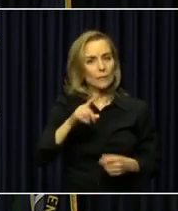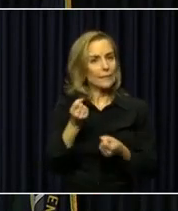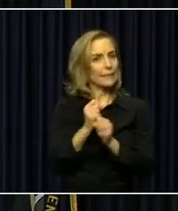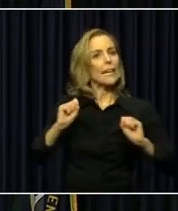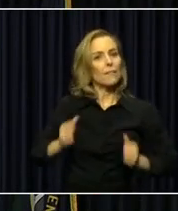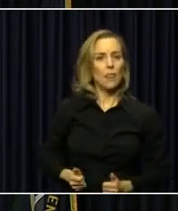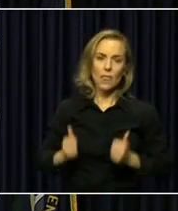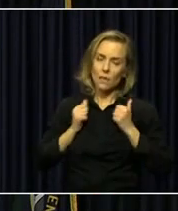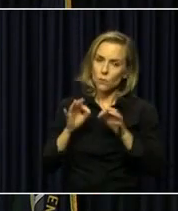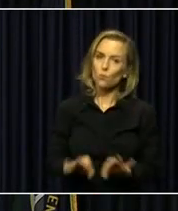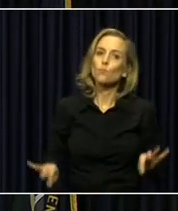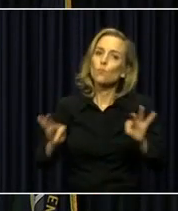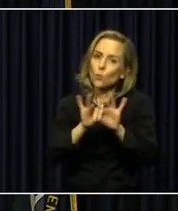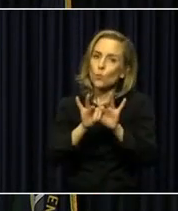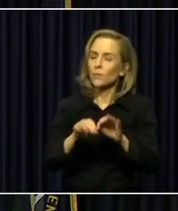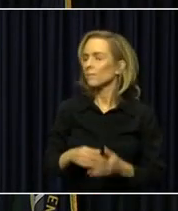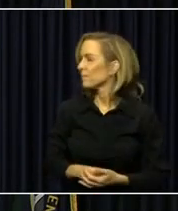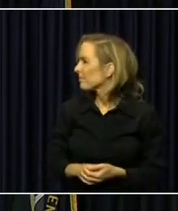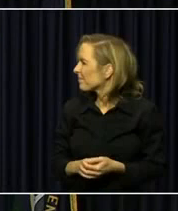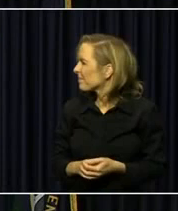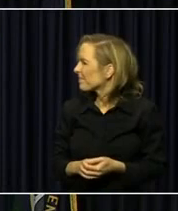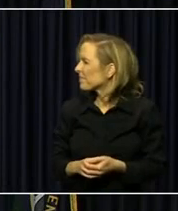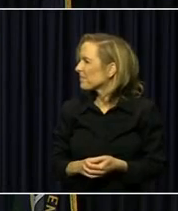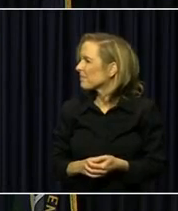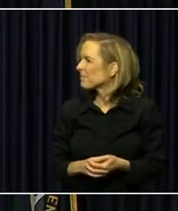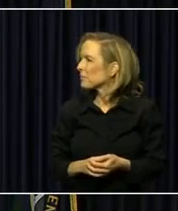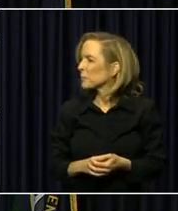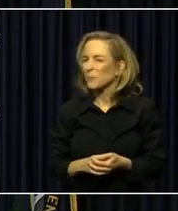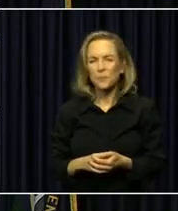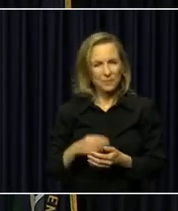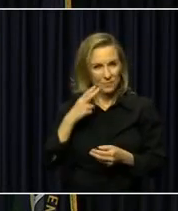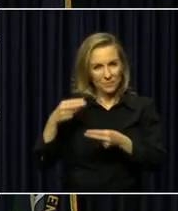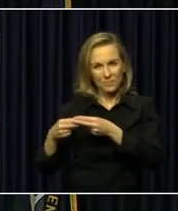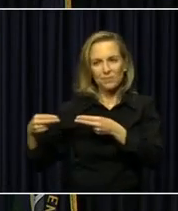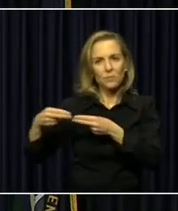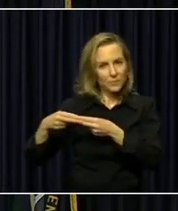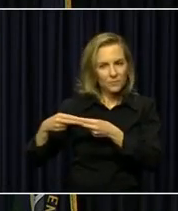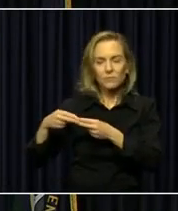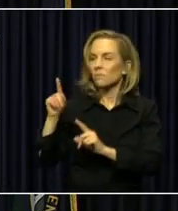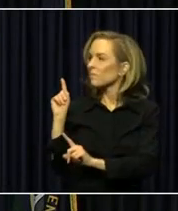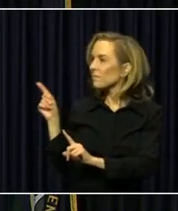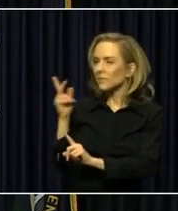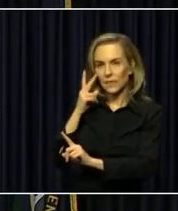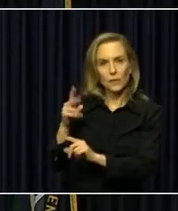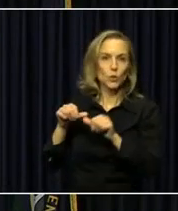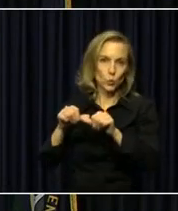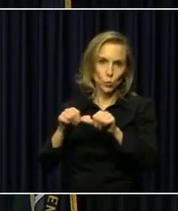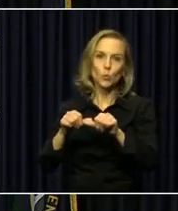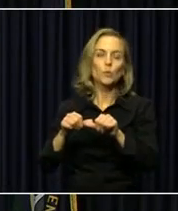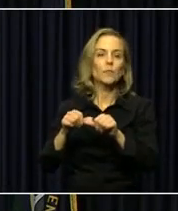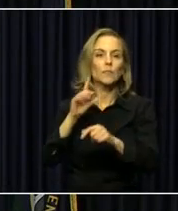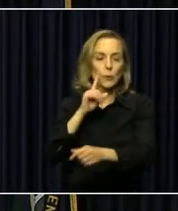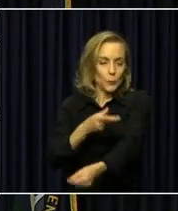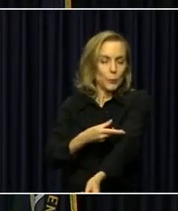BE A PART OF PREVENTING THIS VIRUS. DON'T BE THAT PERSON THAT IS GOING TO MAKE IT BE AROUND